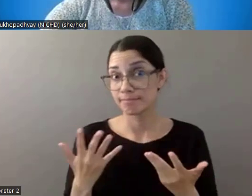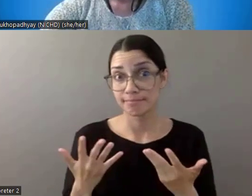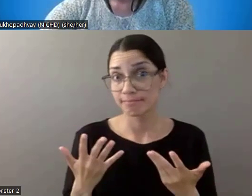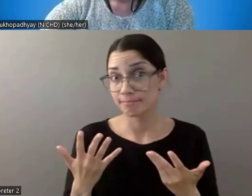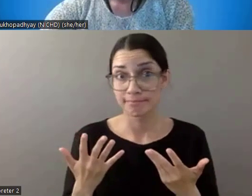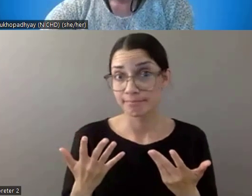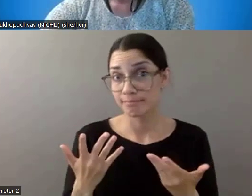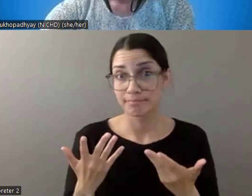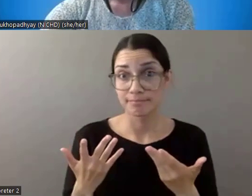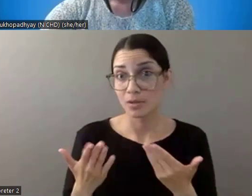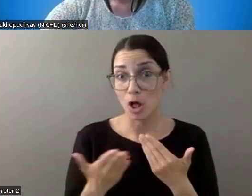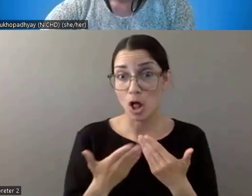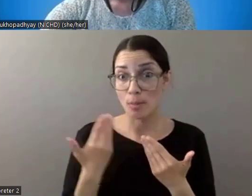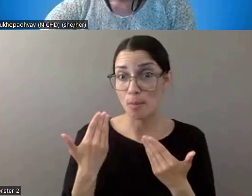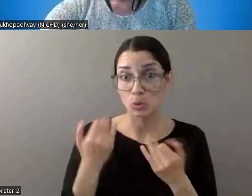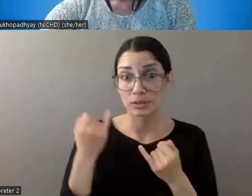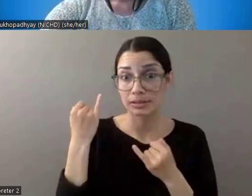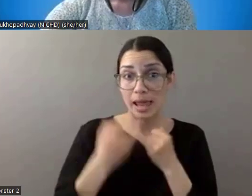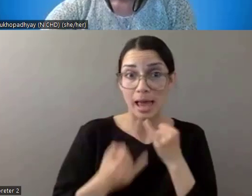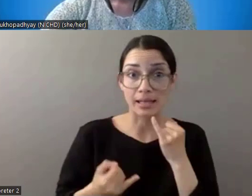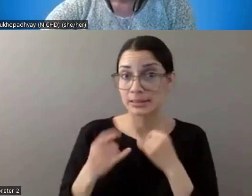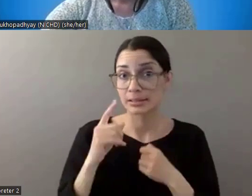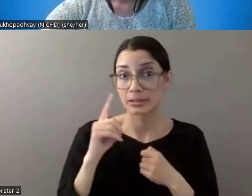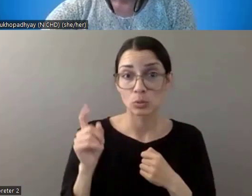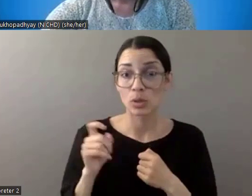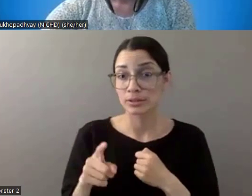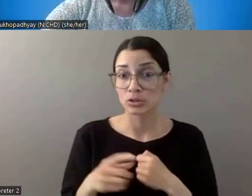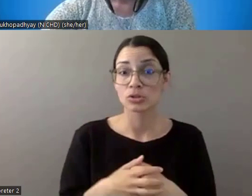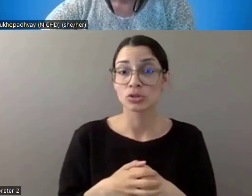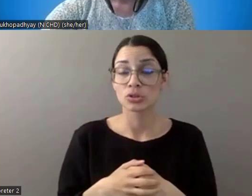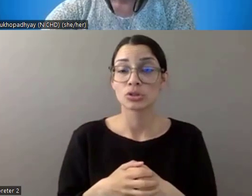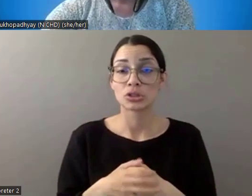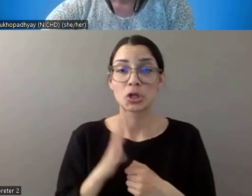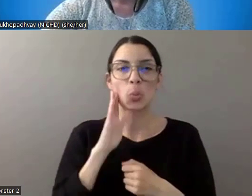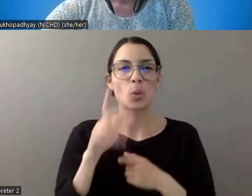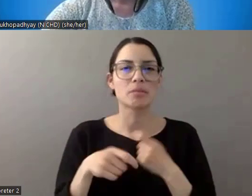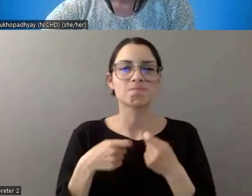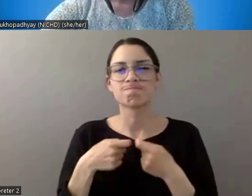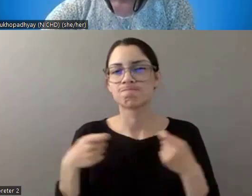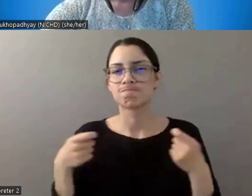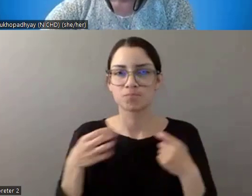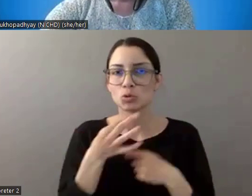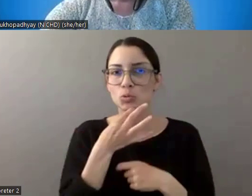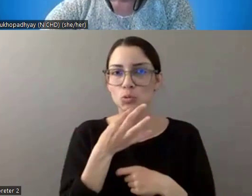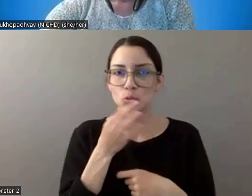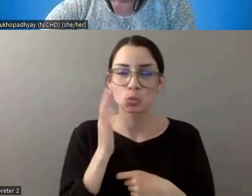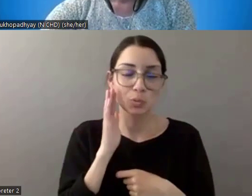or the last question we'll have time for, so we can wrap up properly is to Anne.